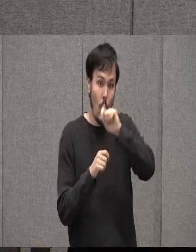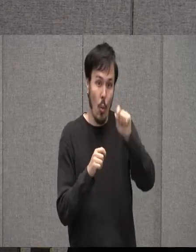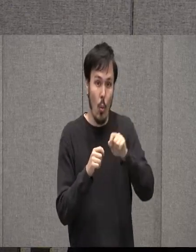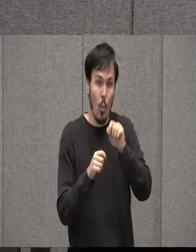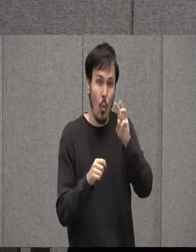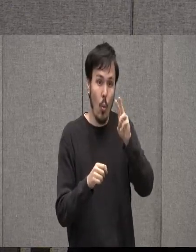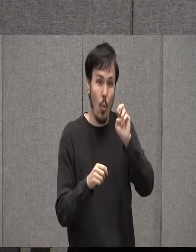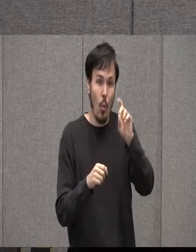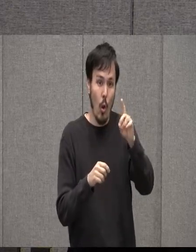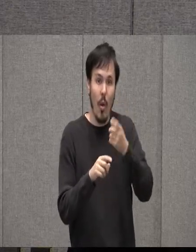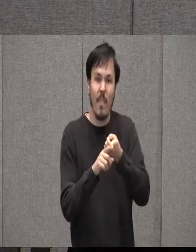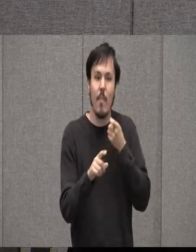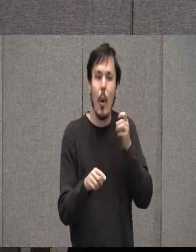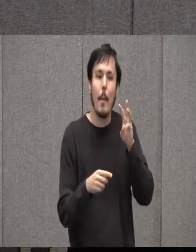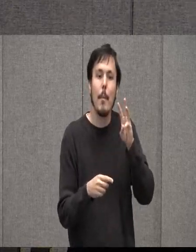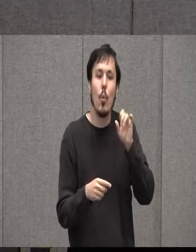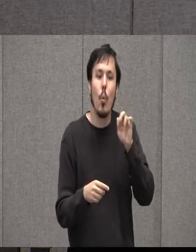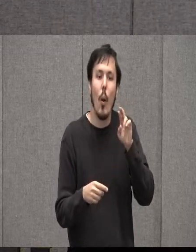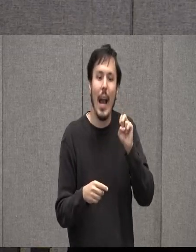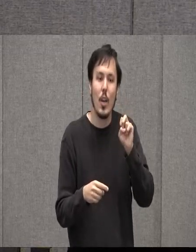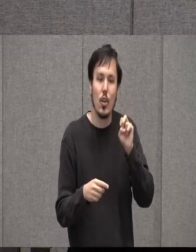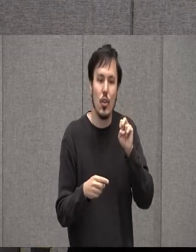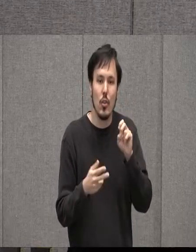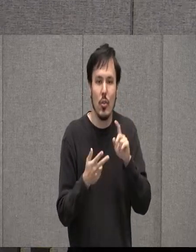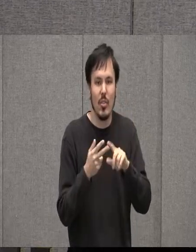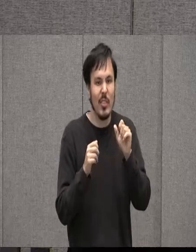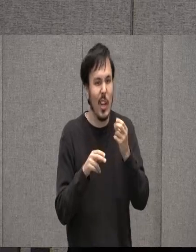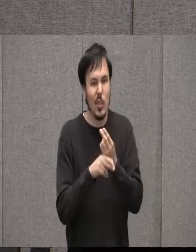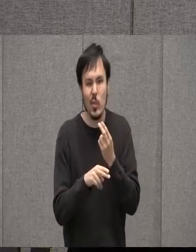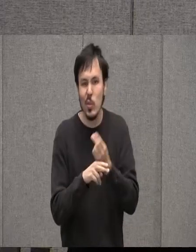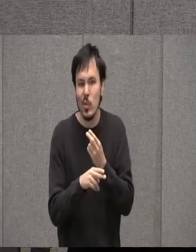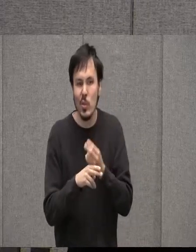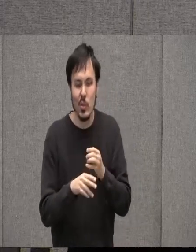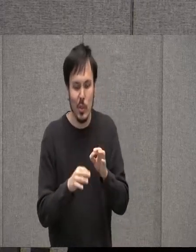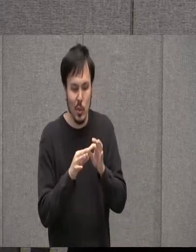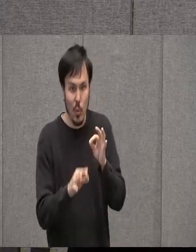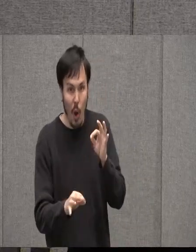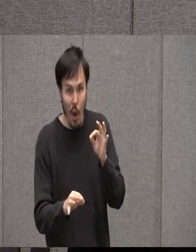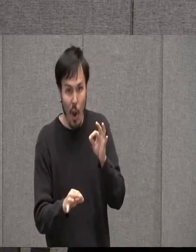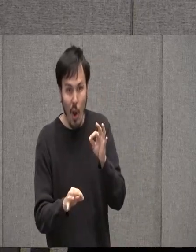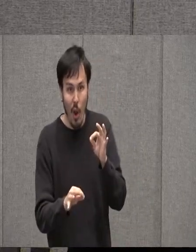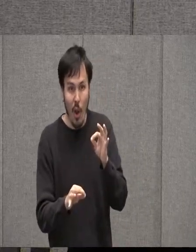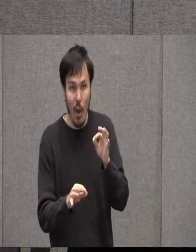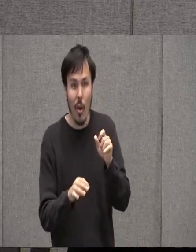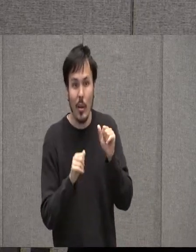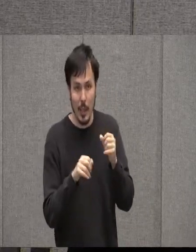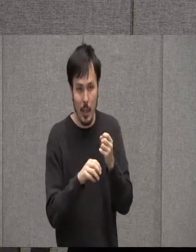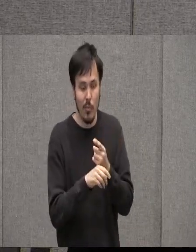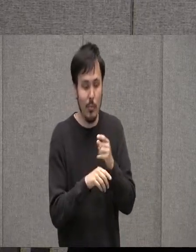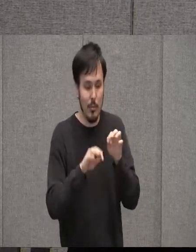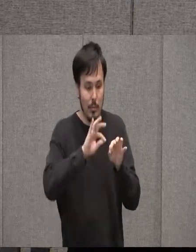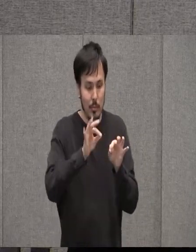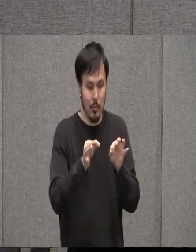but you can use plastic straws. Those can be bent and made into bubble blowers